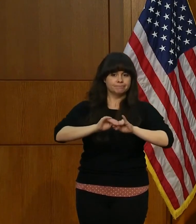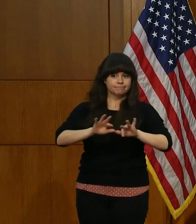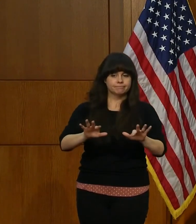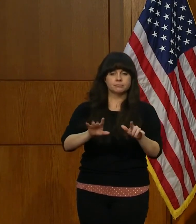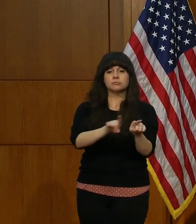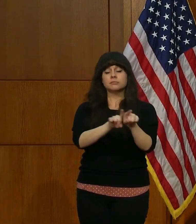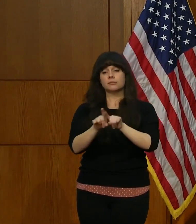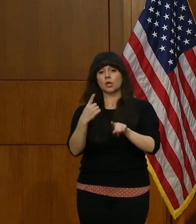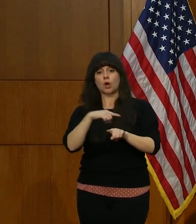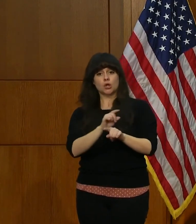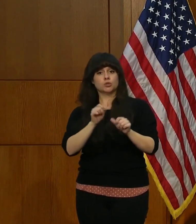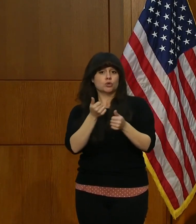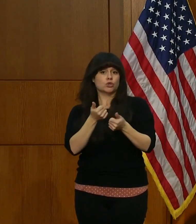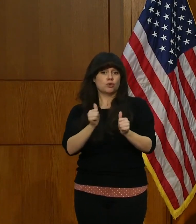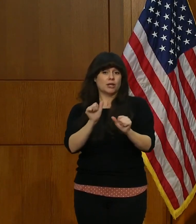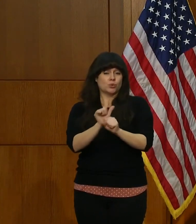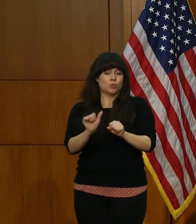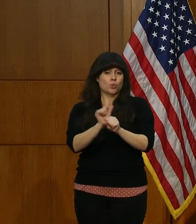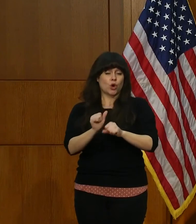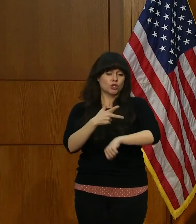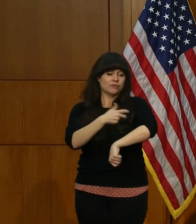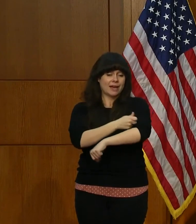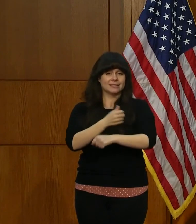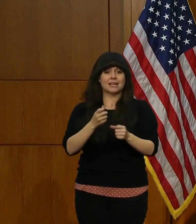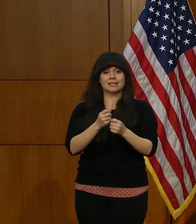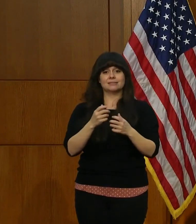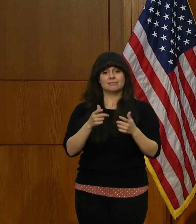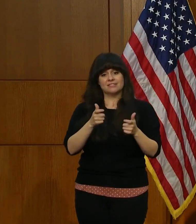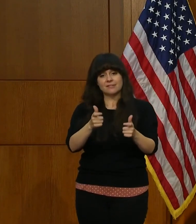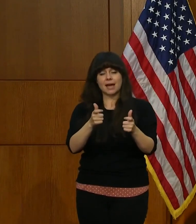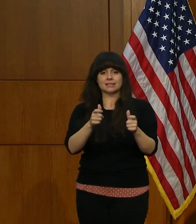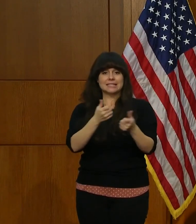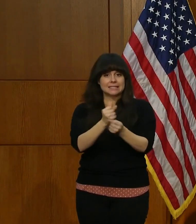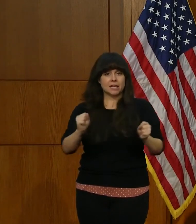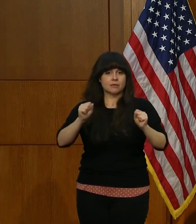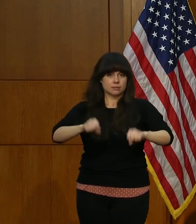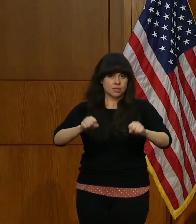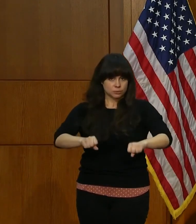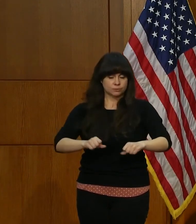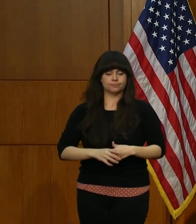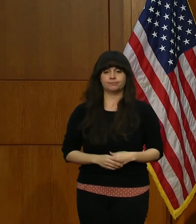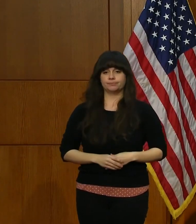TO BATTLE COVID-19 THE PANDEMIC. AND WE ALSO WORKED TO